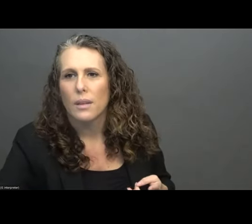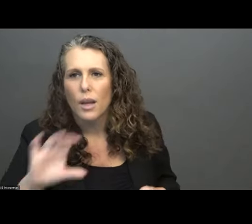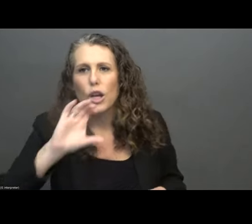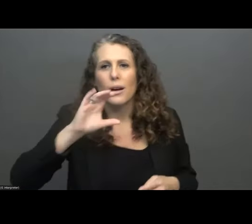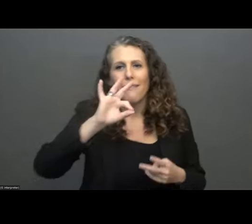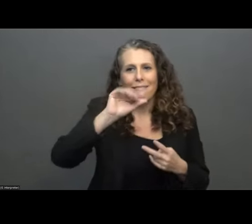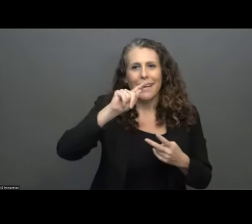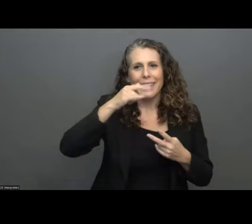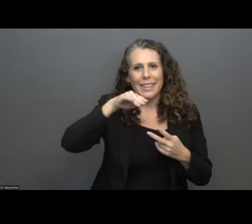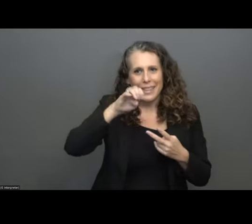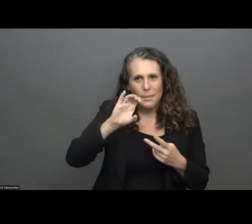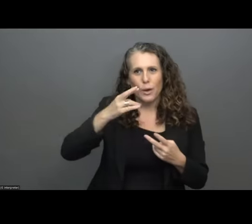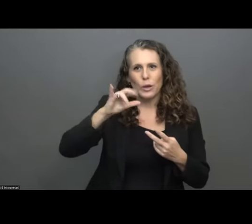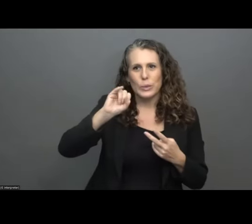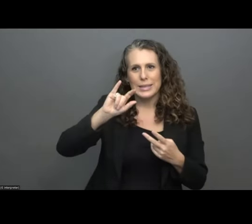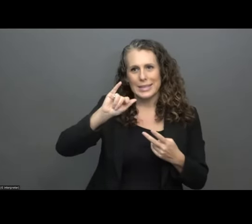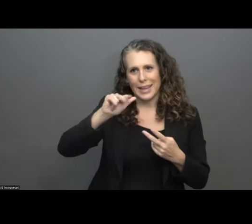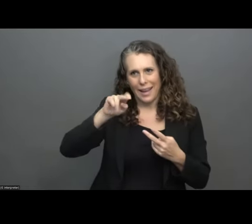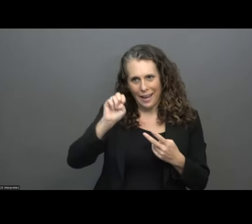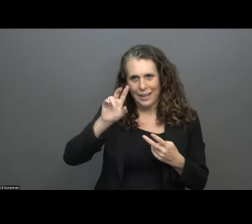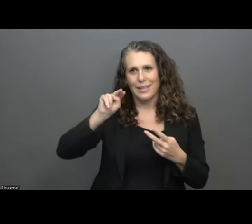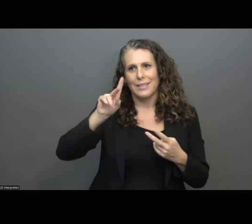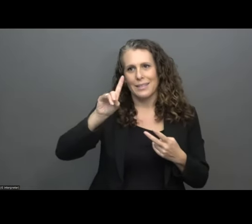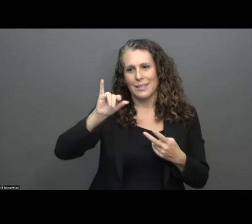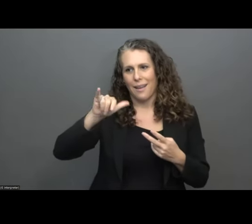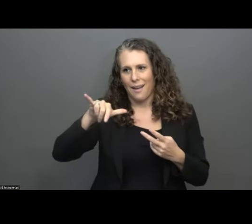to highlight that in this session. 09:55:14 Those who have started the program